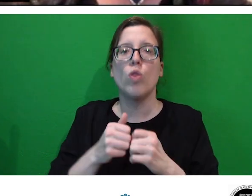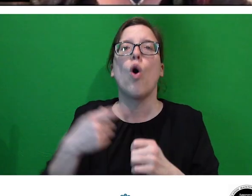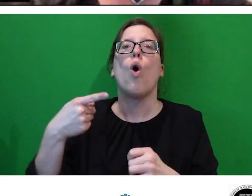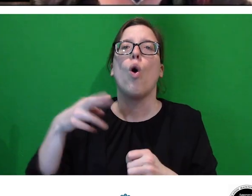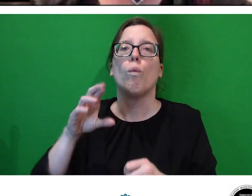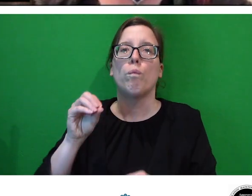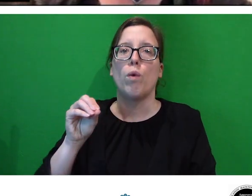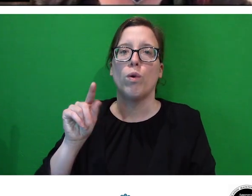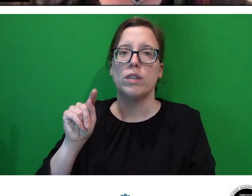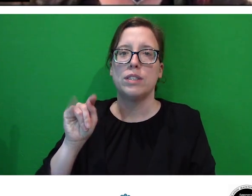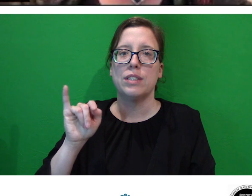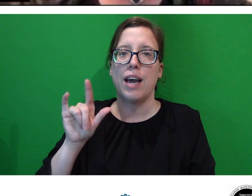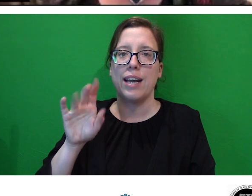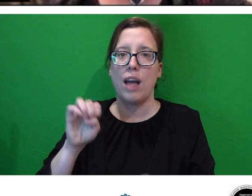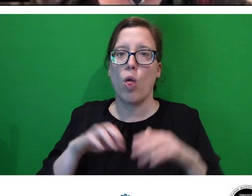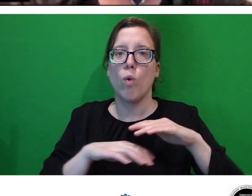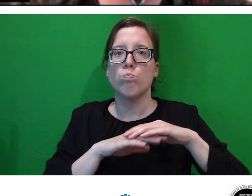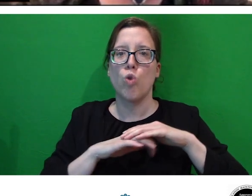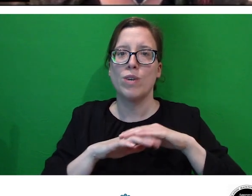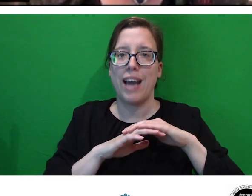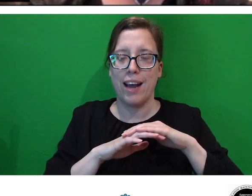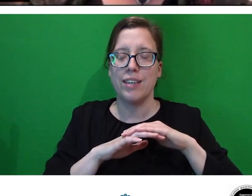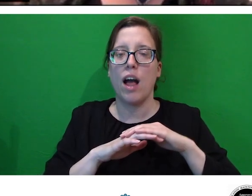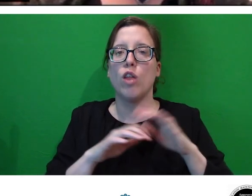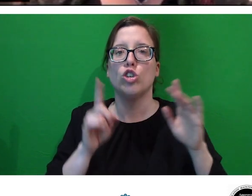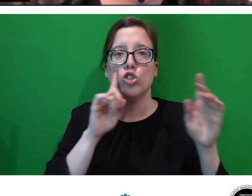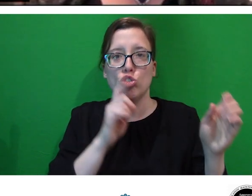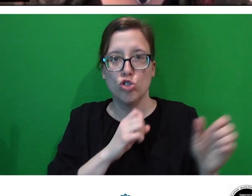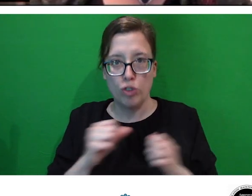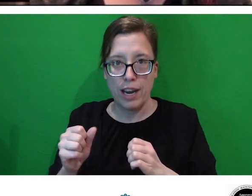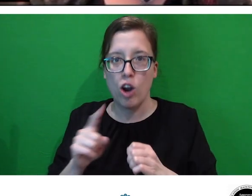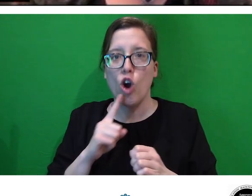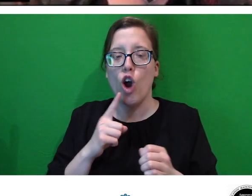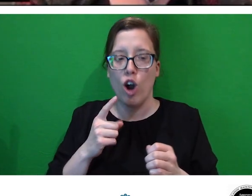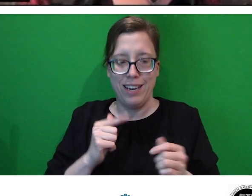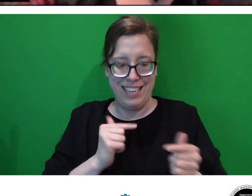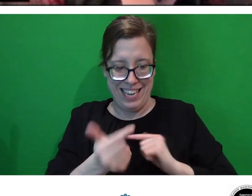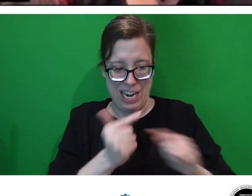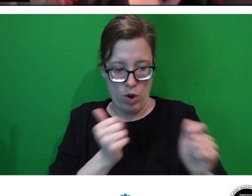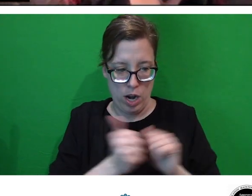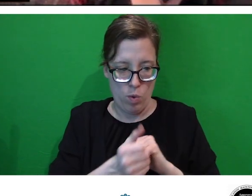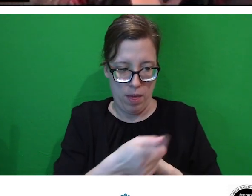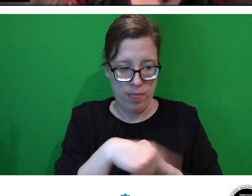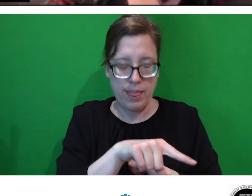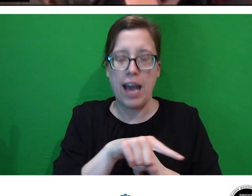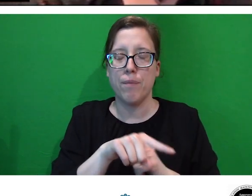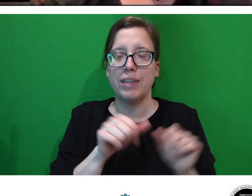there is at least a consistent delivery method with ProTactile,